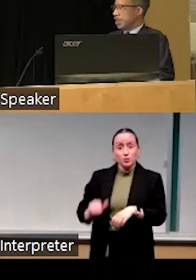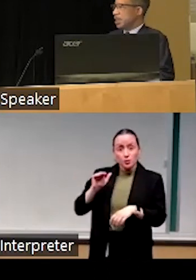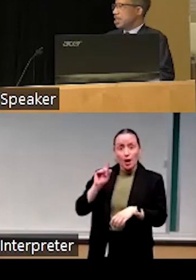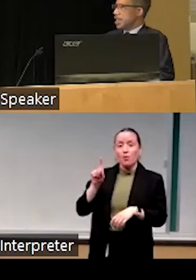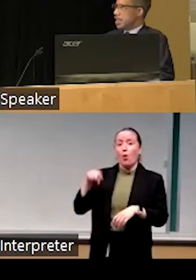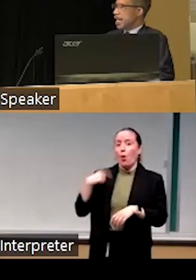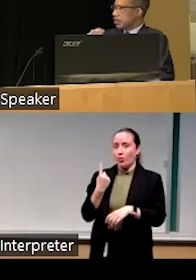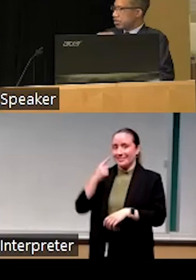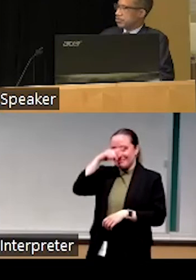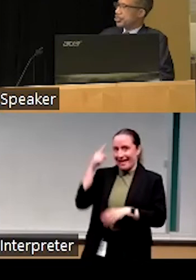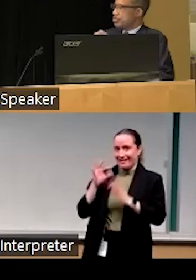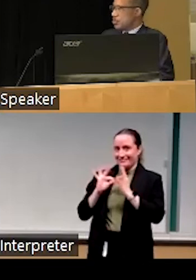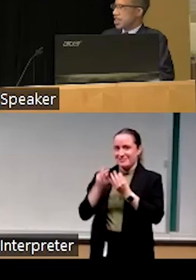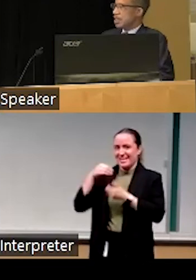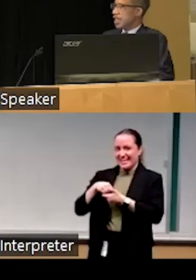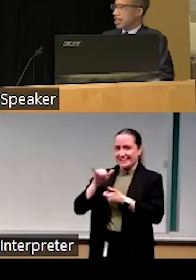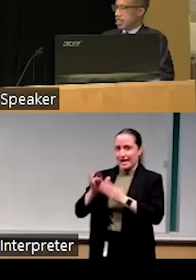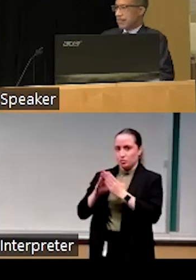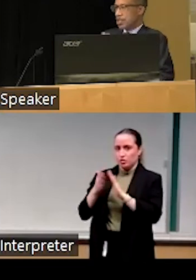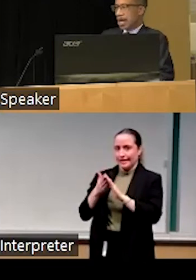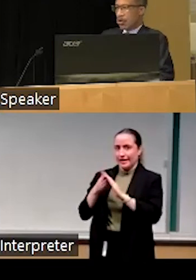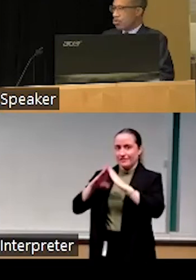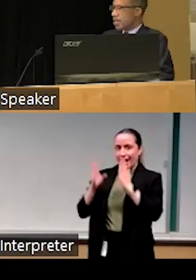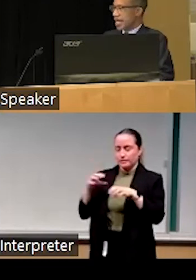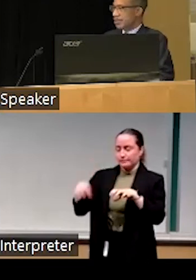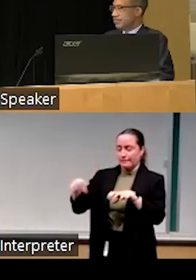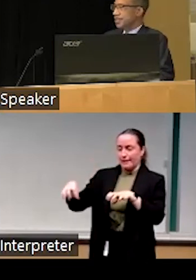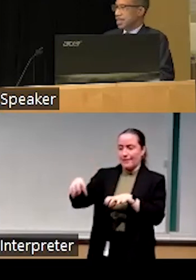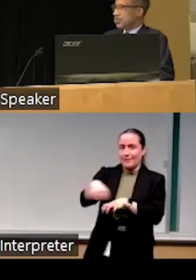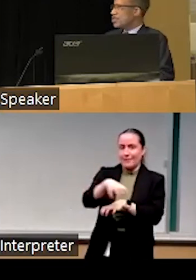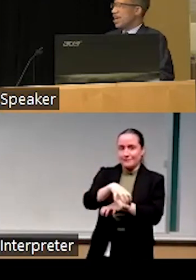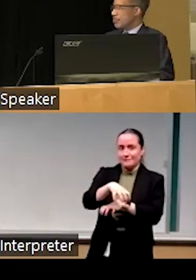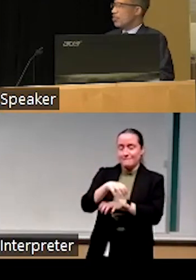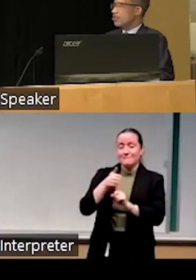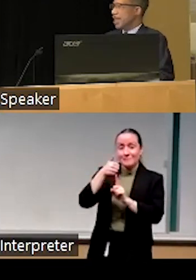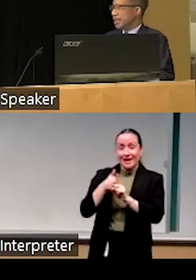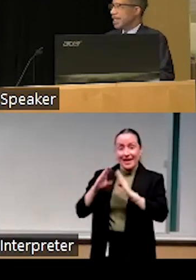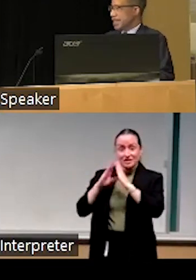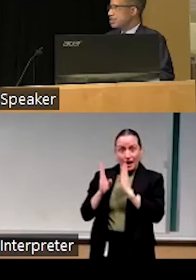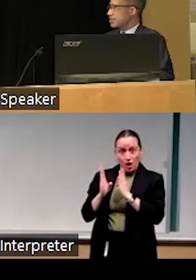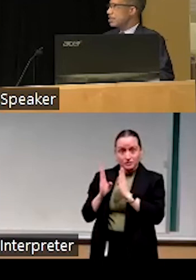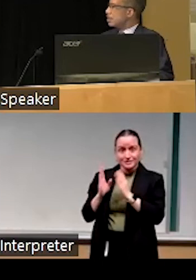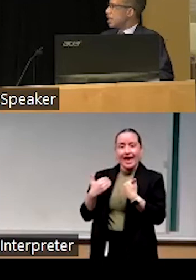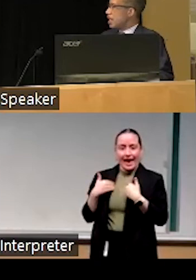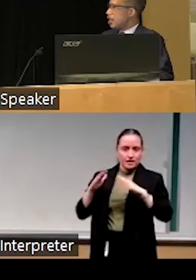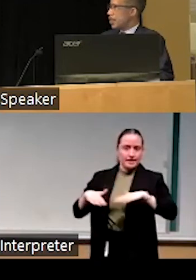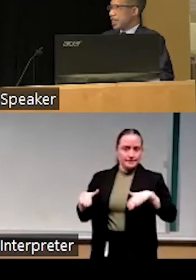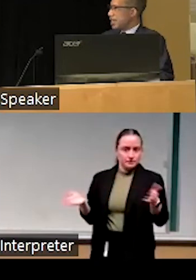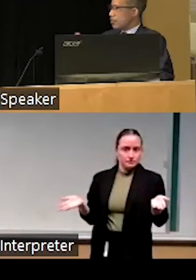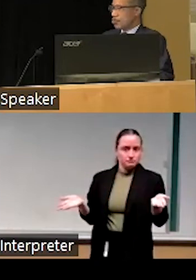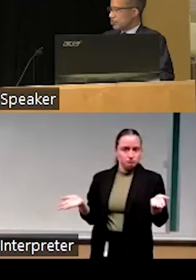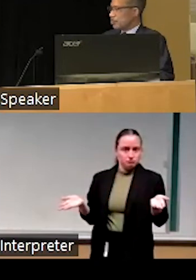in that little community and every home had just about every home had kids um and then they were